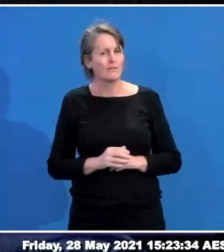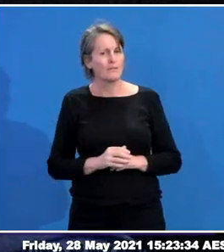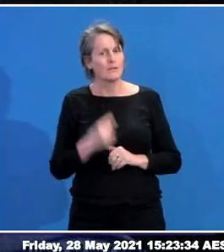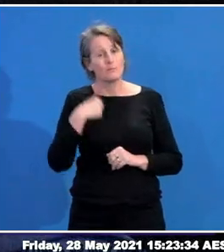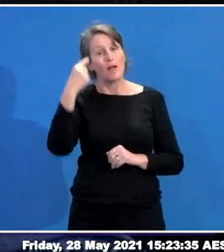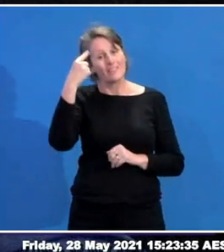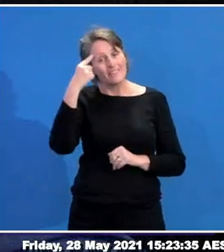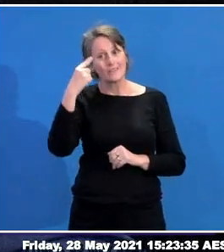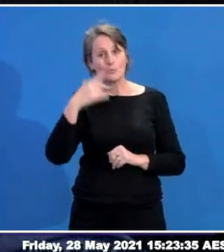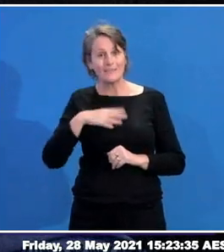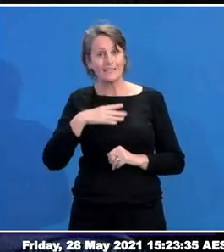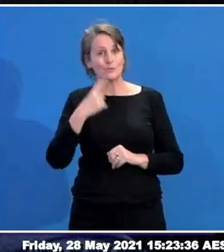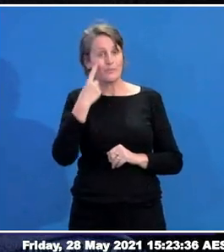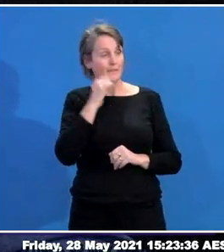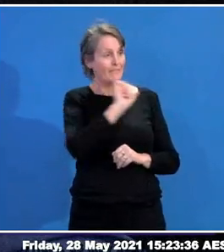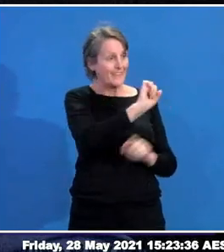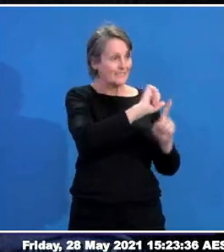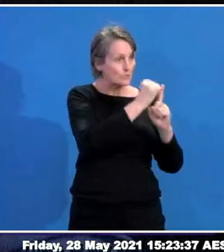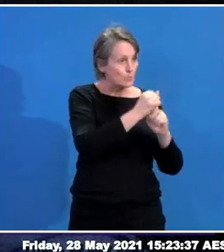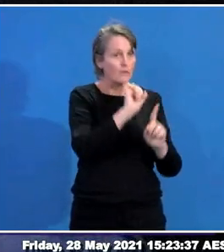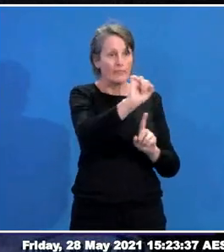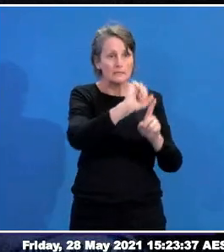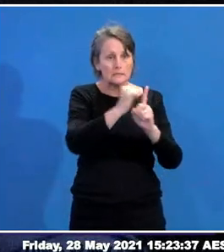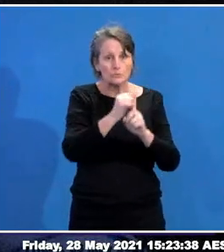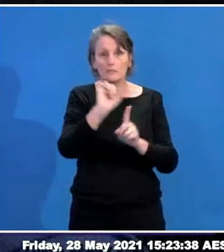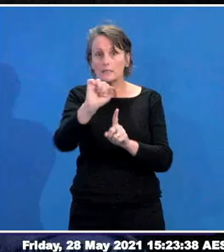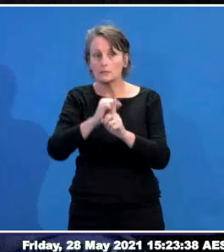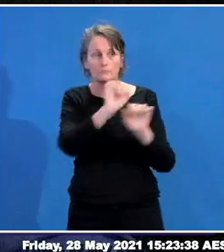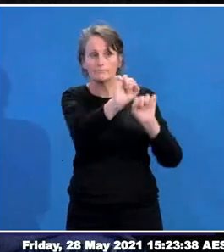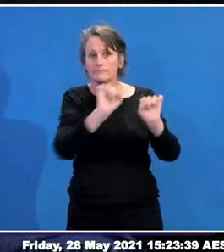to be looked at on a case-by-case basis but the rights of people with